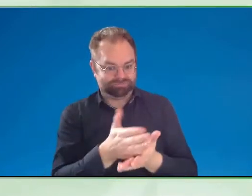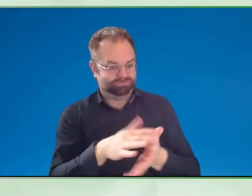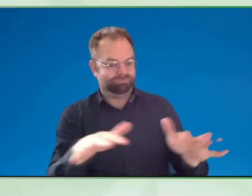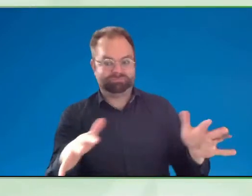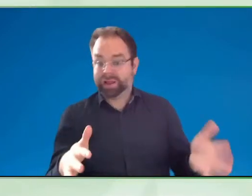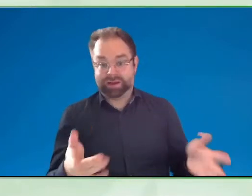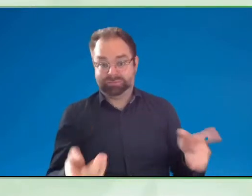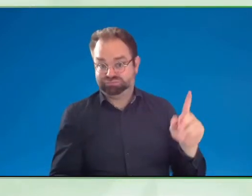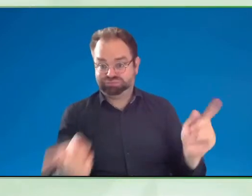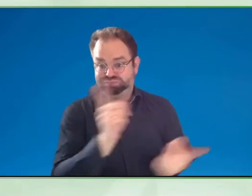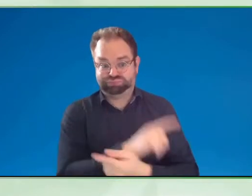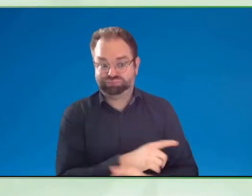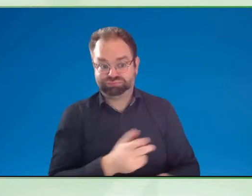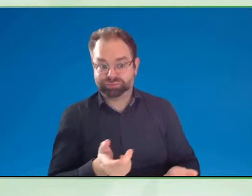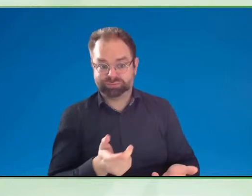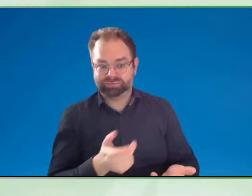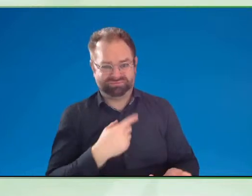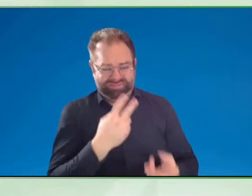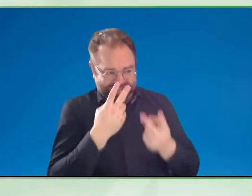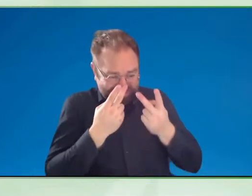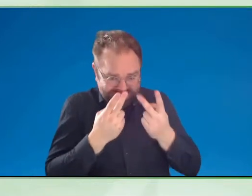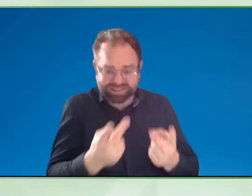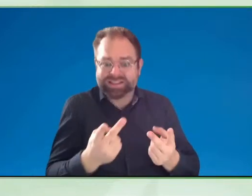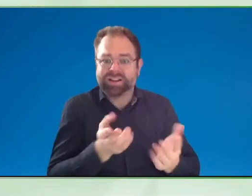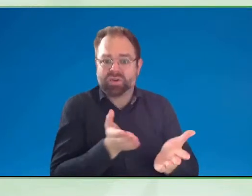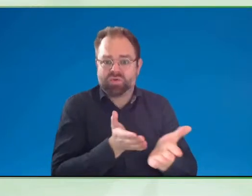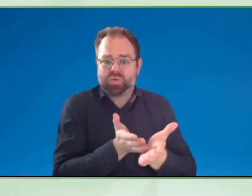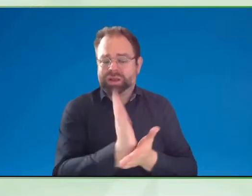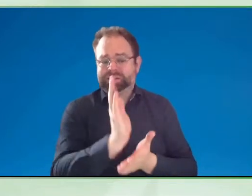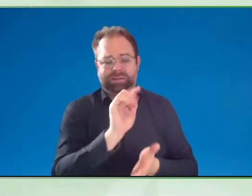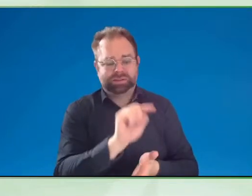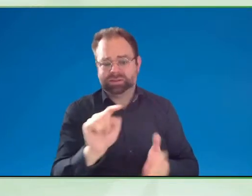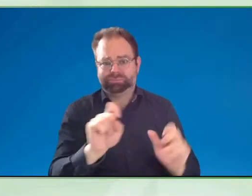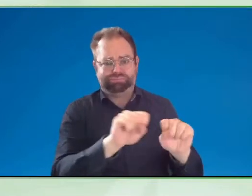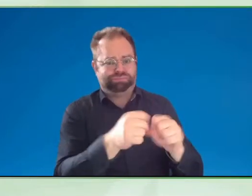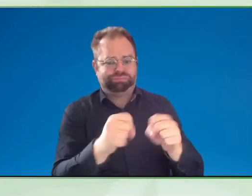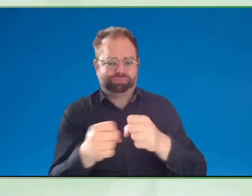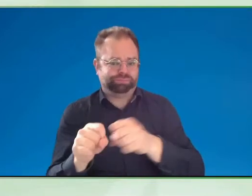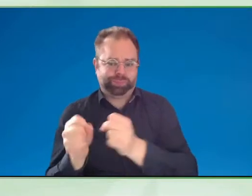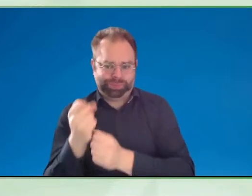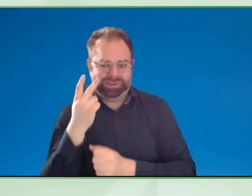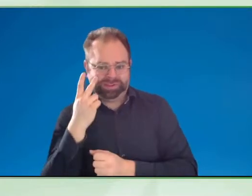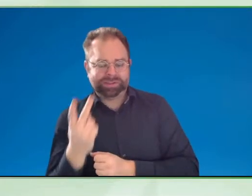for the students and to somehow increase the resources for the special education or we